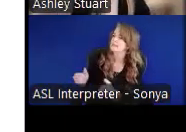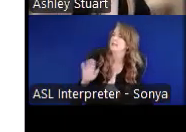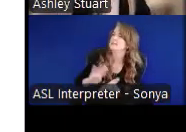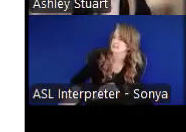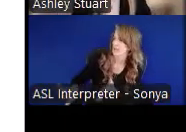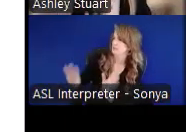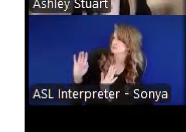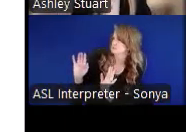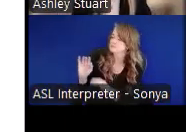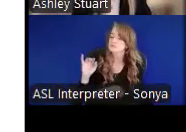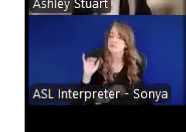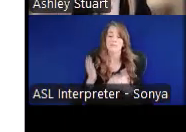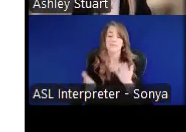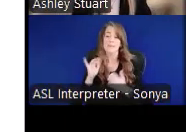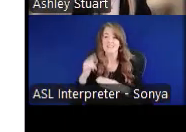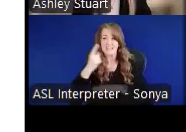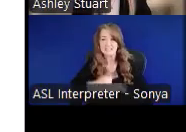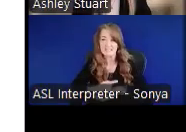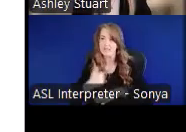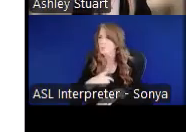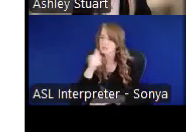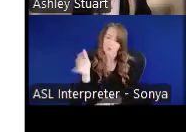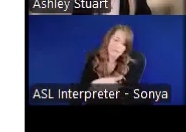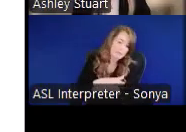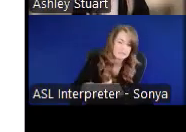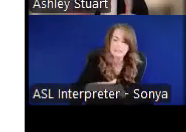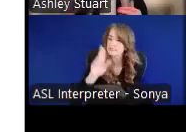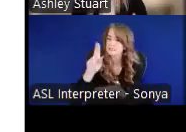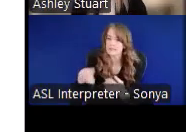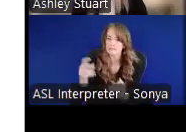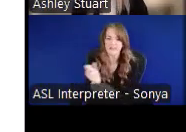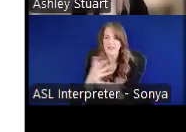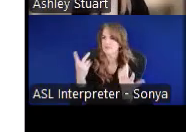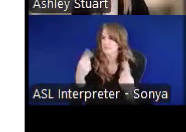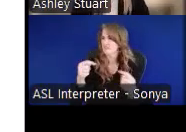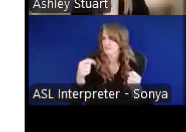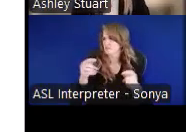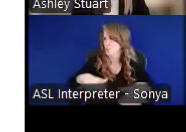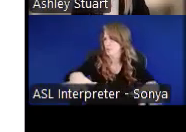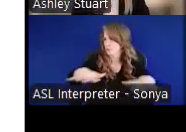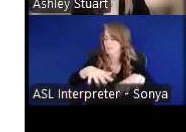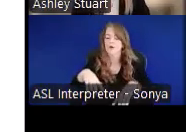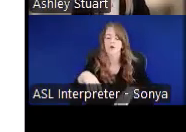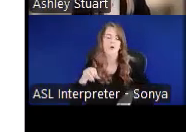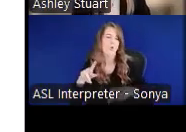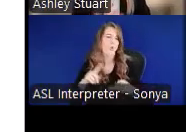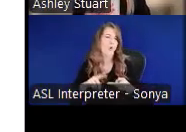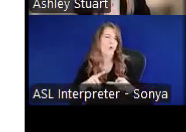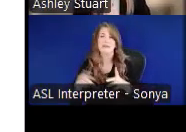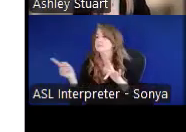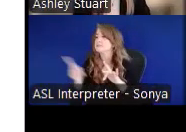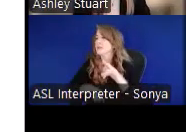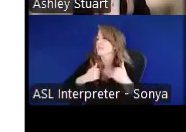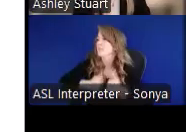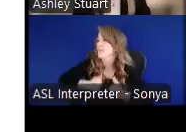toys get put away in the toy room at the end of the day. Maybe it's the day that you skip the bath in the end, it's always